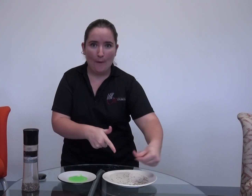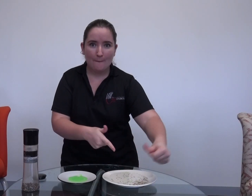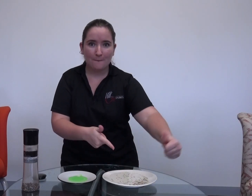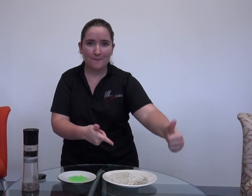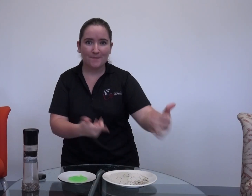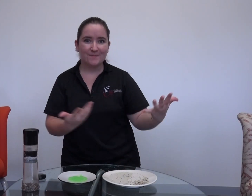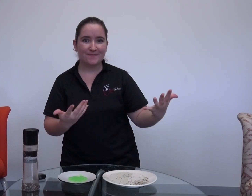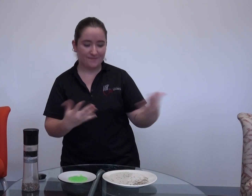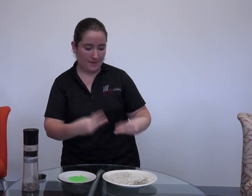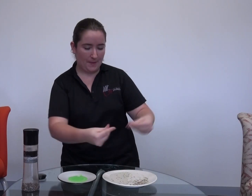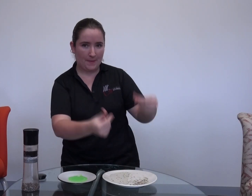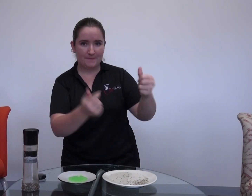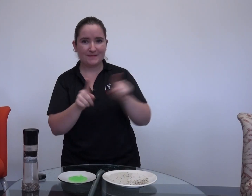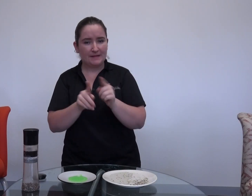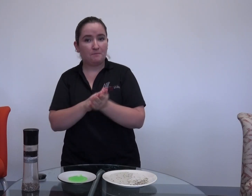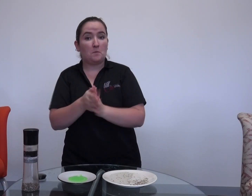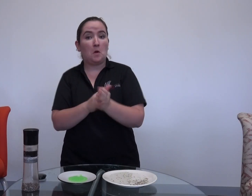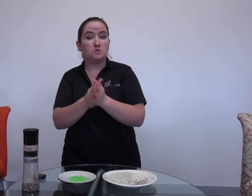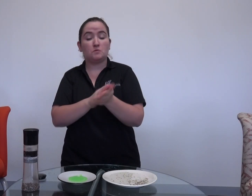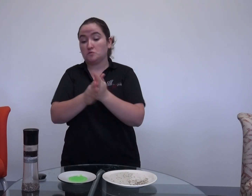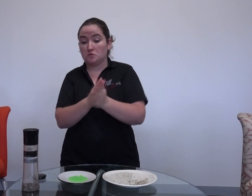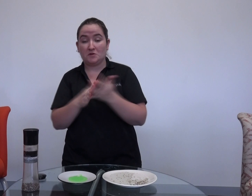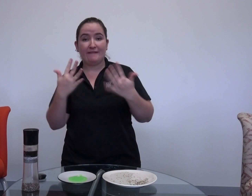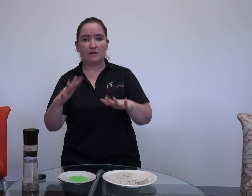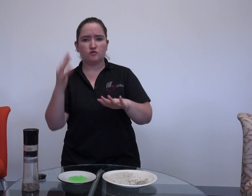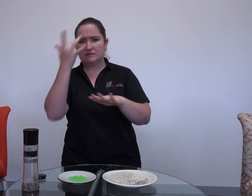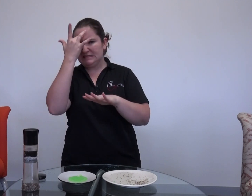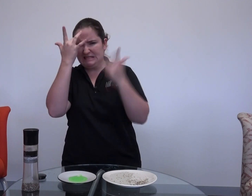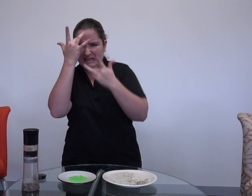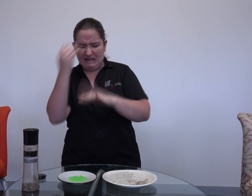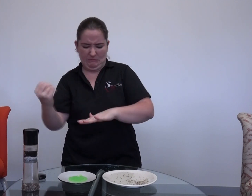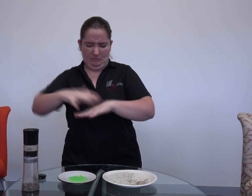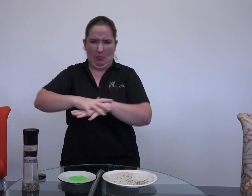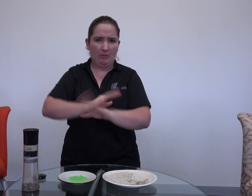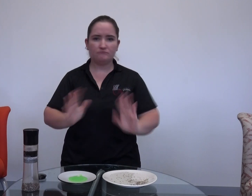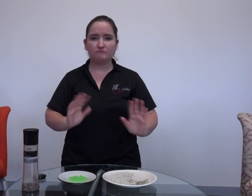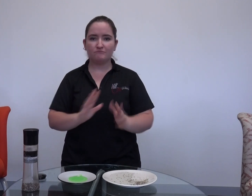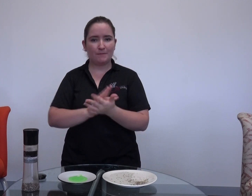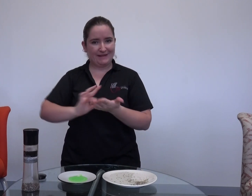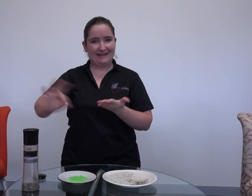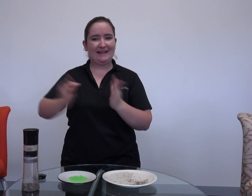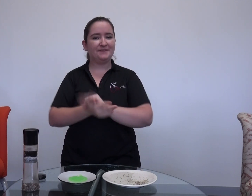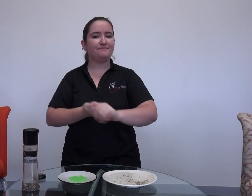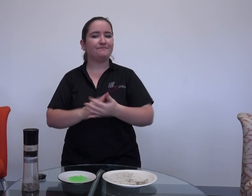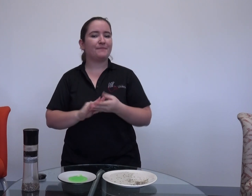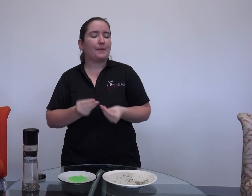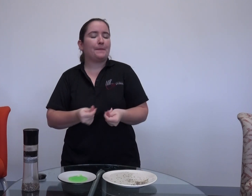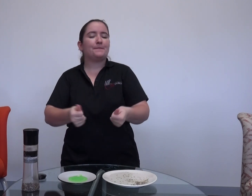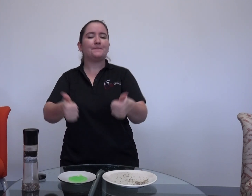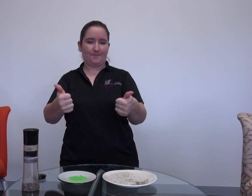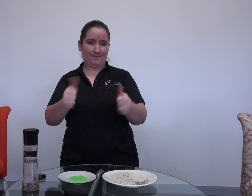Did you see how the pepper resisted my finger? It is the same for coronavirus.